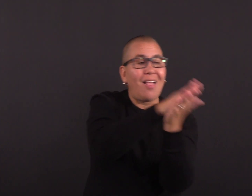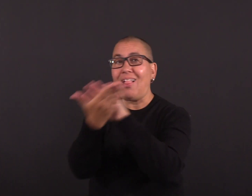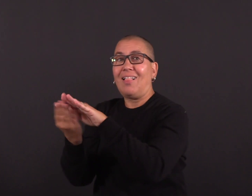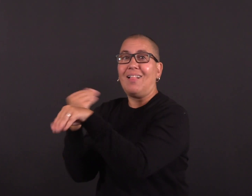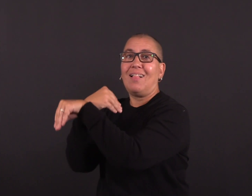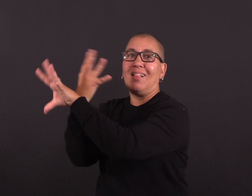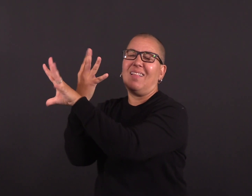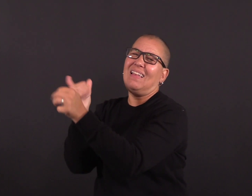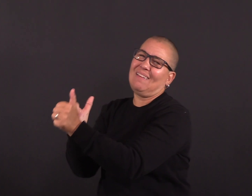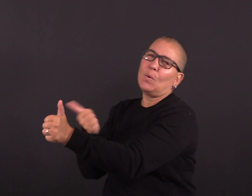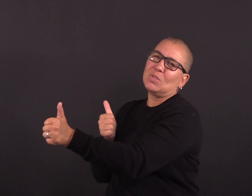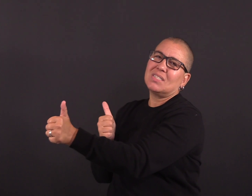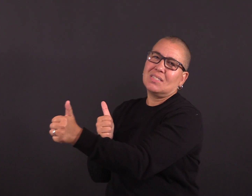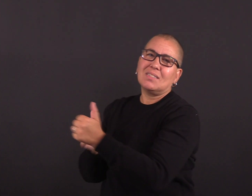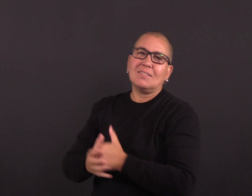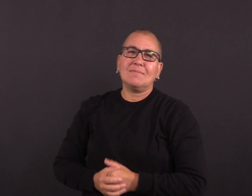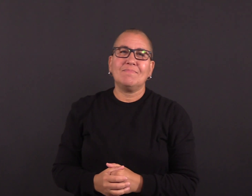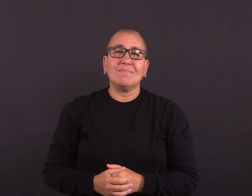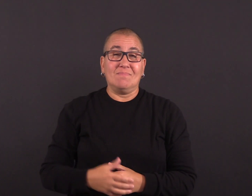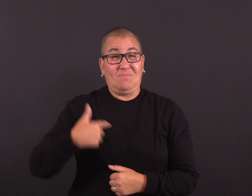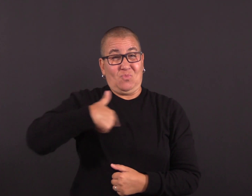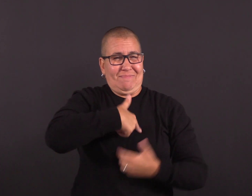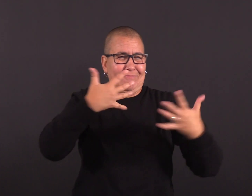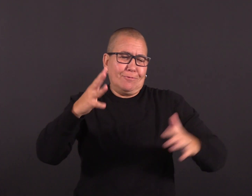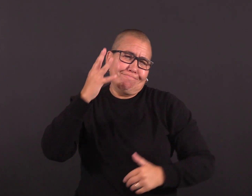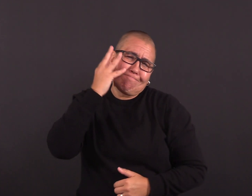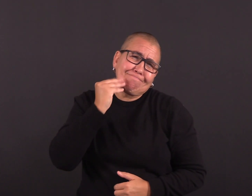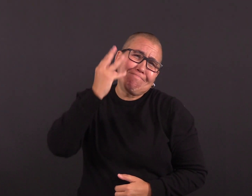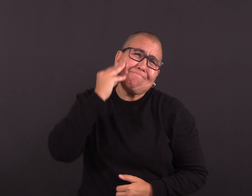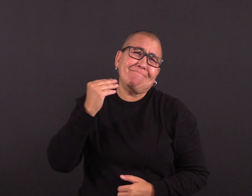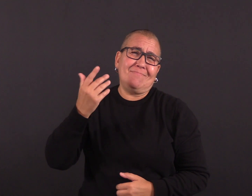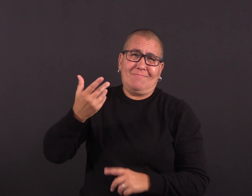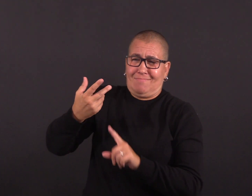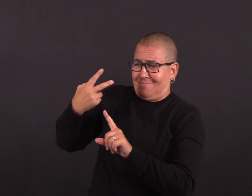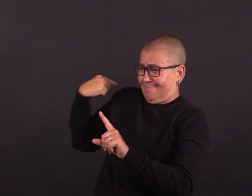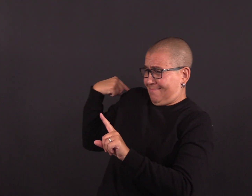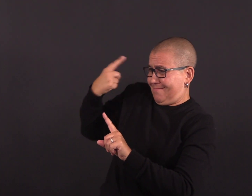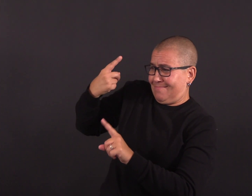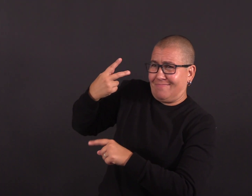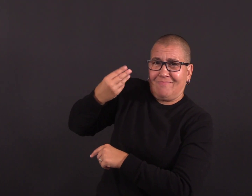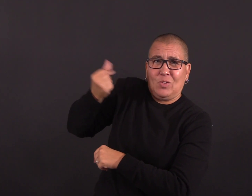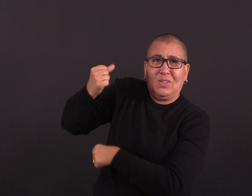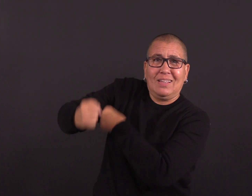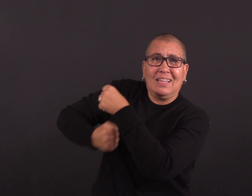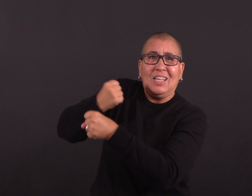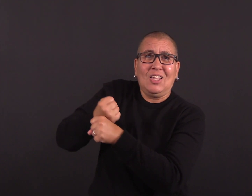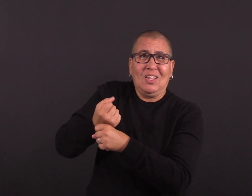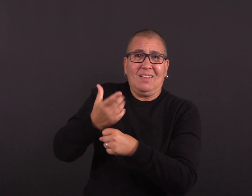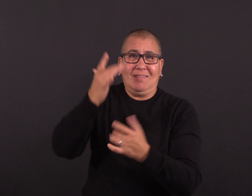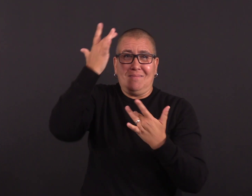a group of doctors in Washington state wrote in an editorial published Tuesday that health